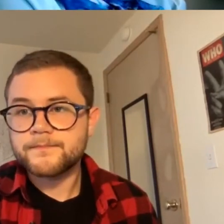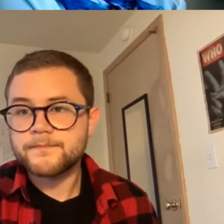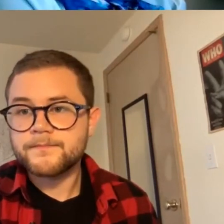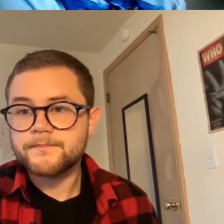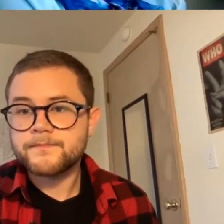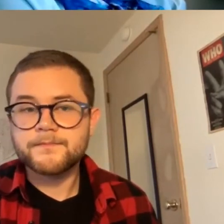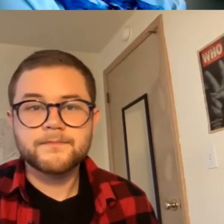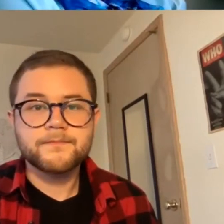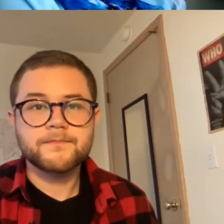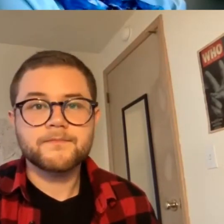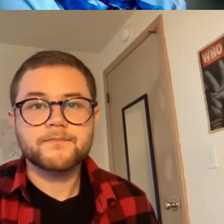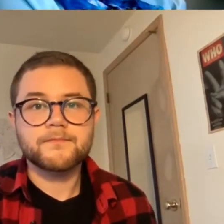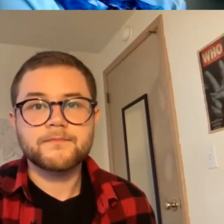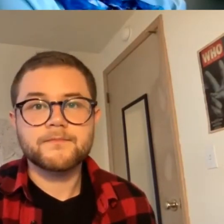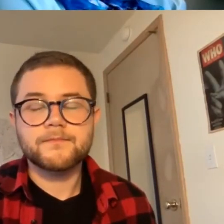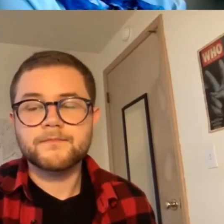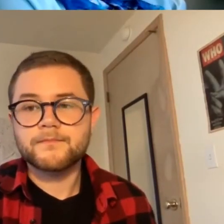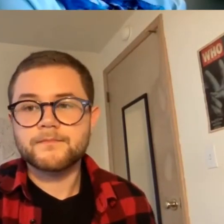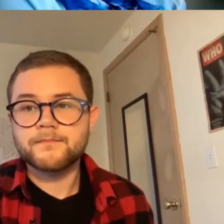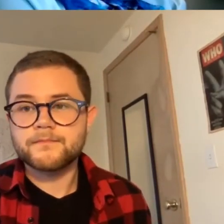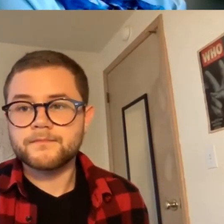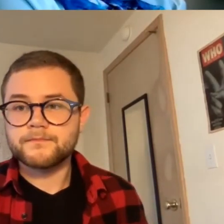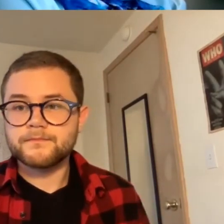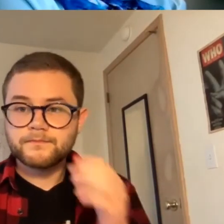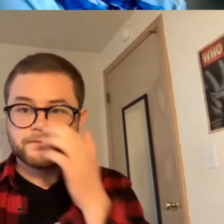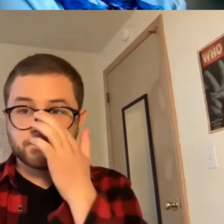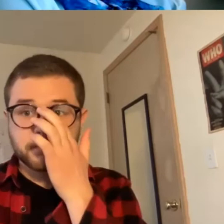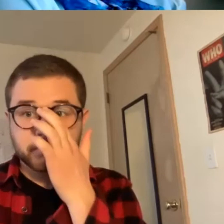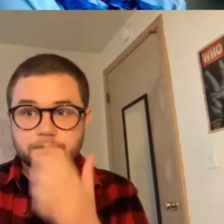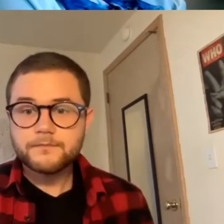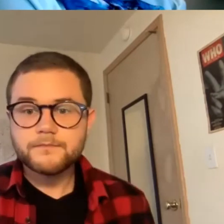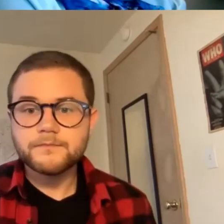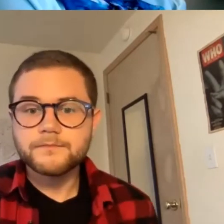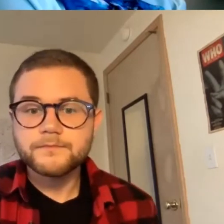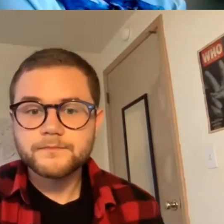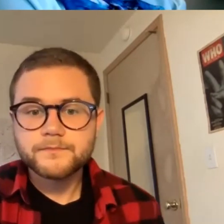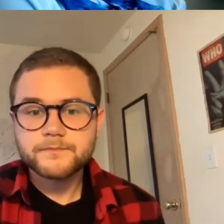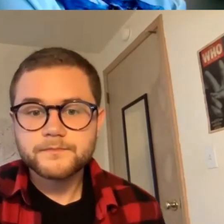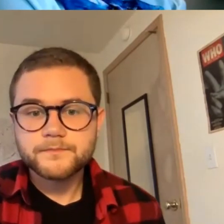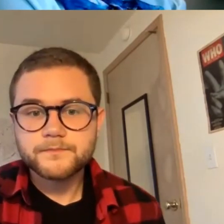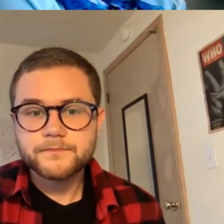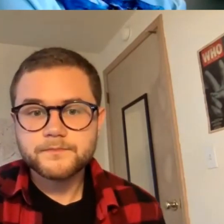Q and A will allow you an anonymous option. And if we don't have any questions,